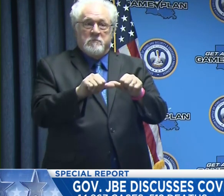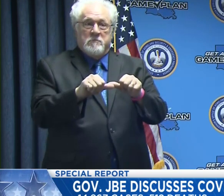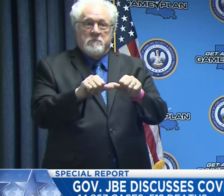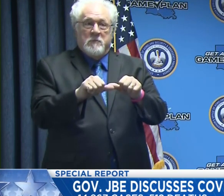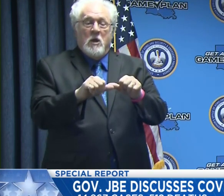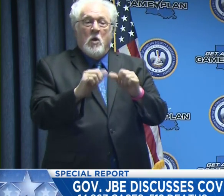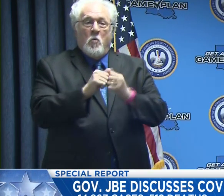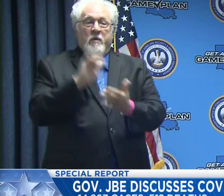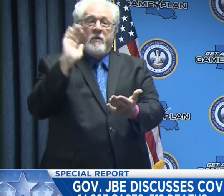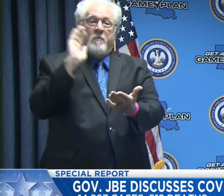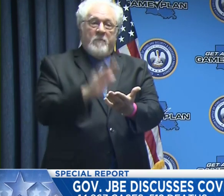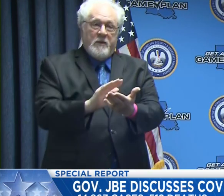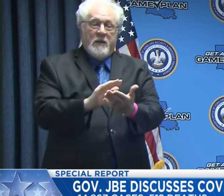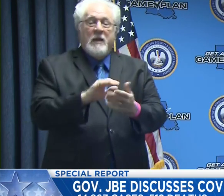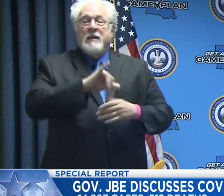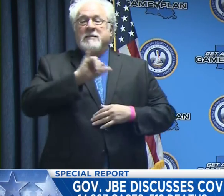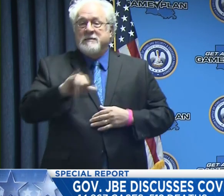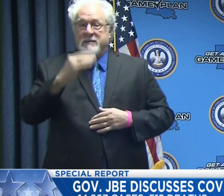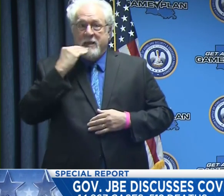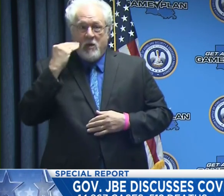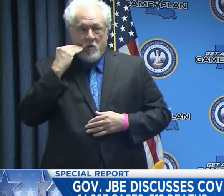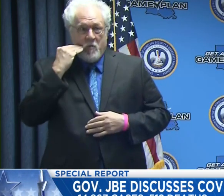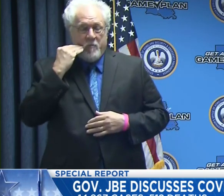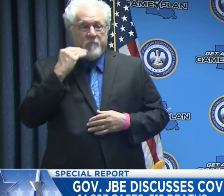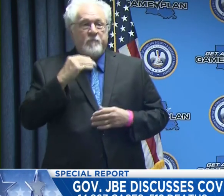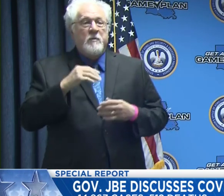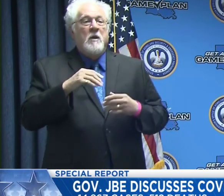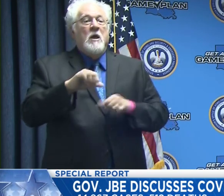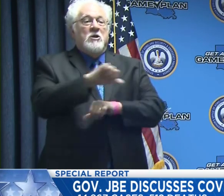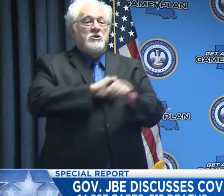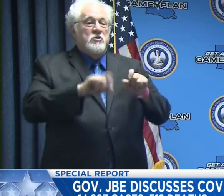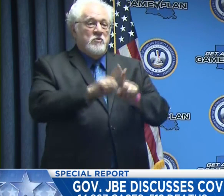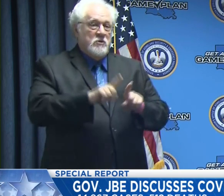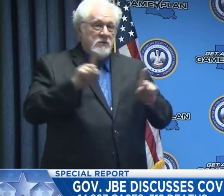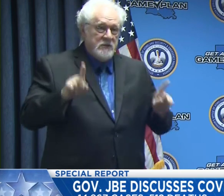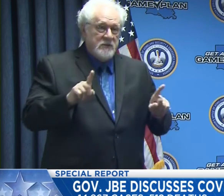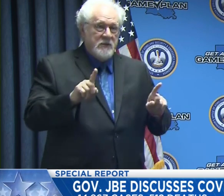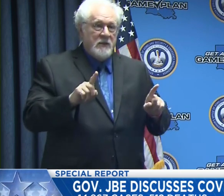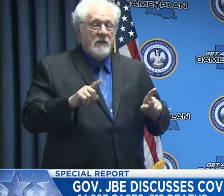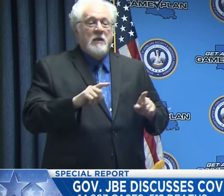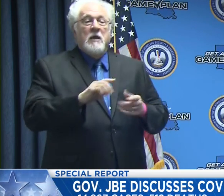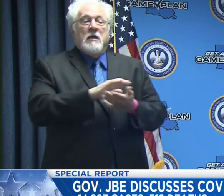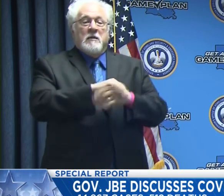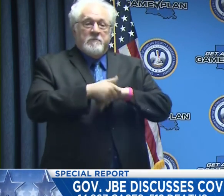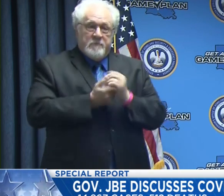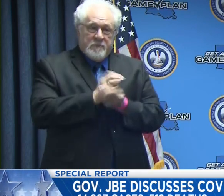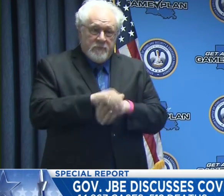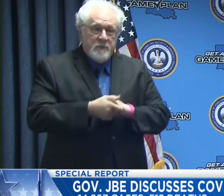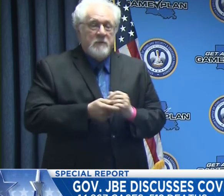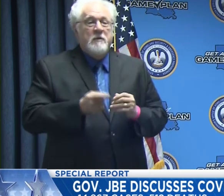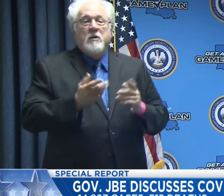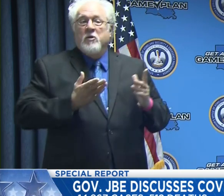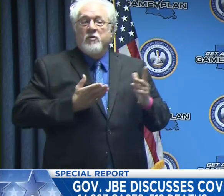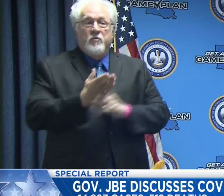AND HYGIENE PRACTICES. THE PRESIDENT IS POINTING OUT THE NEED TO STICK WITH THE